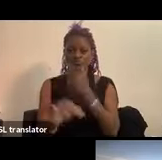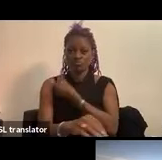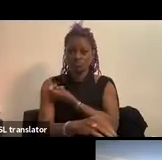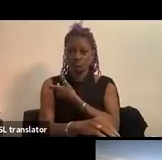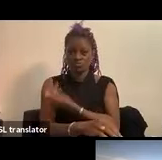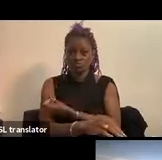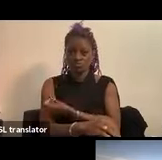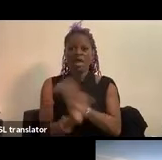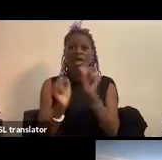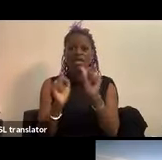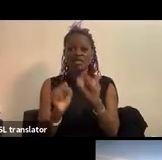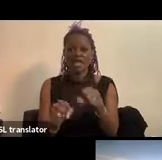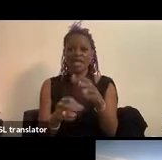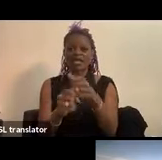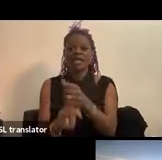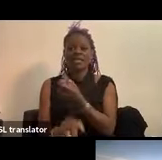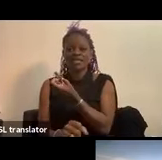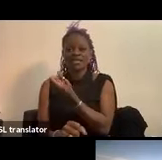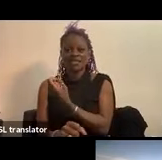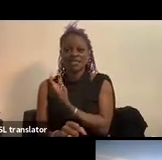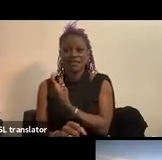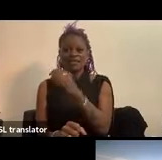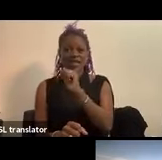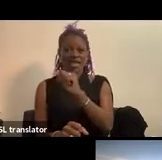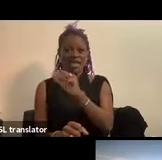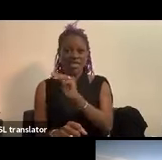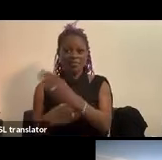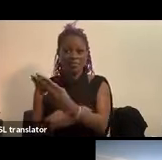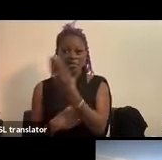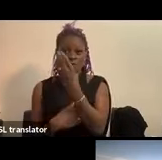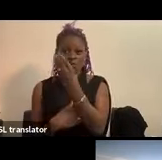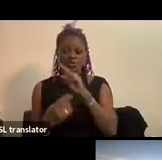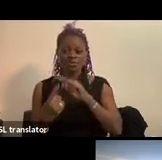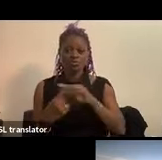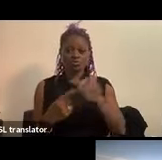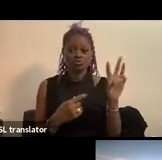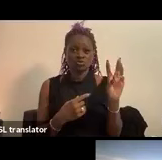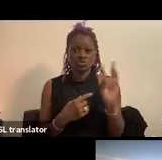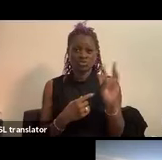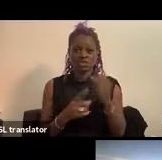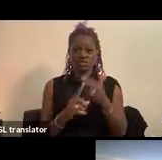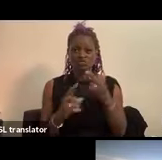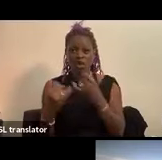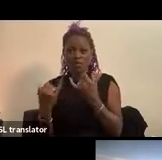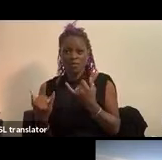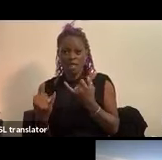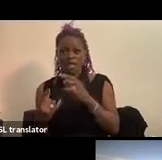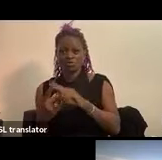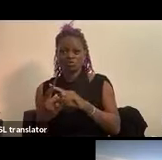six p.m. each day that the fare is open, which is now through August eight. This is a terrific way to enjoy this fun